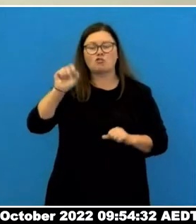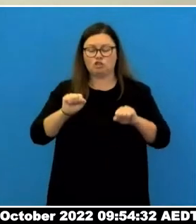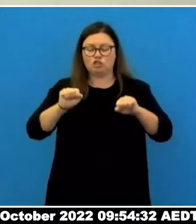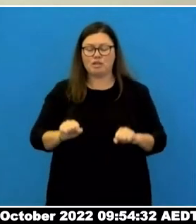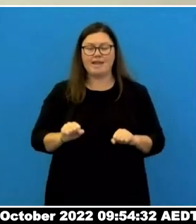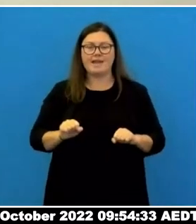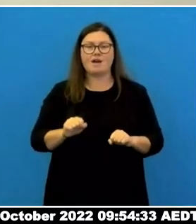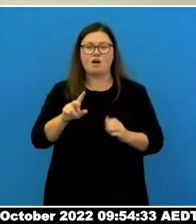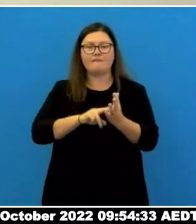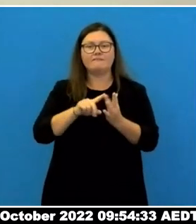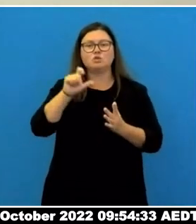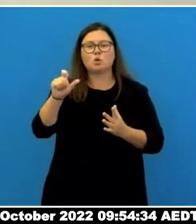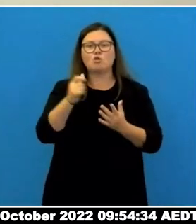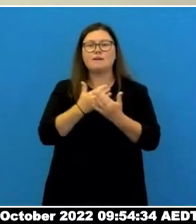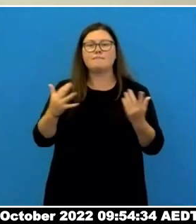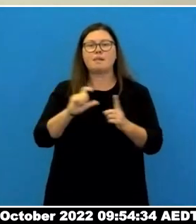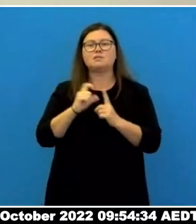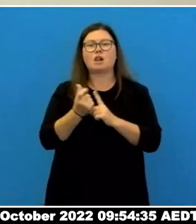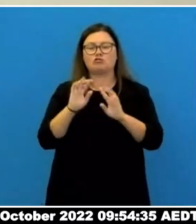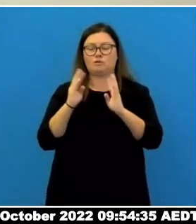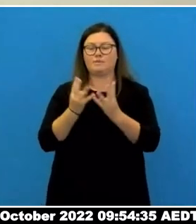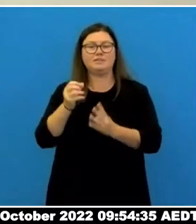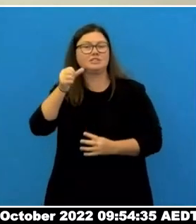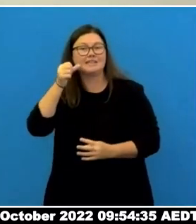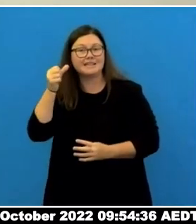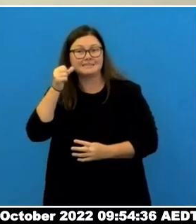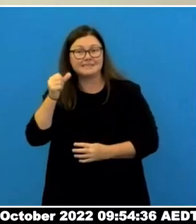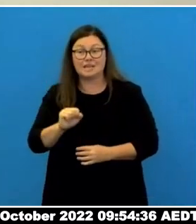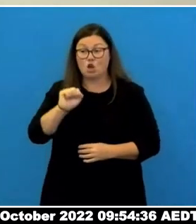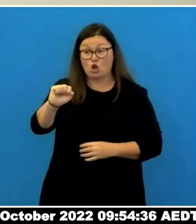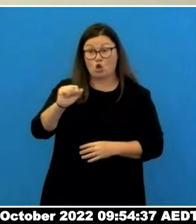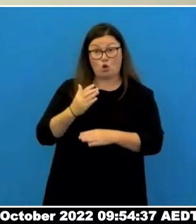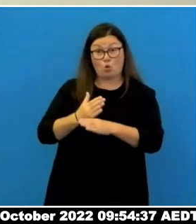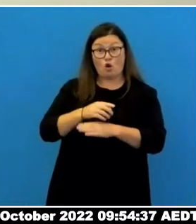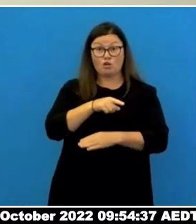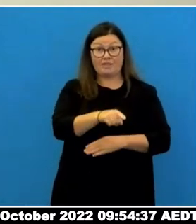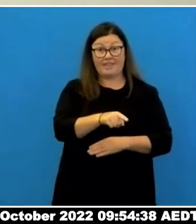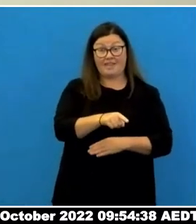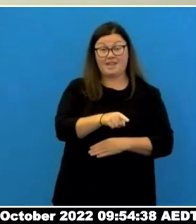You held that role between 2011 and 2015; that's right? That's true.